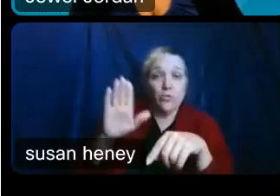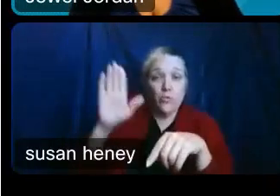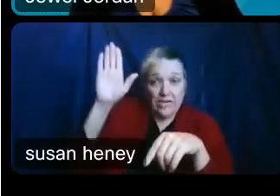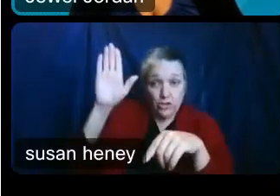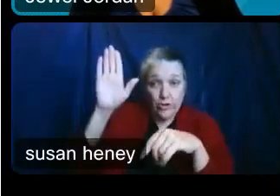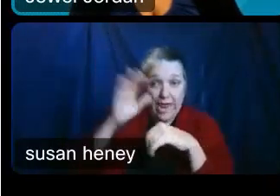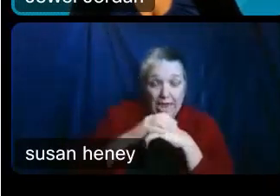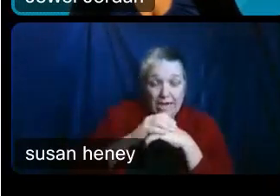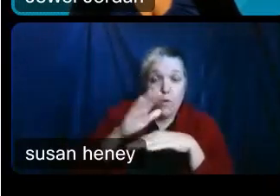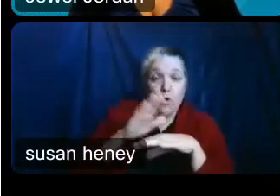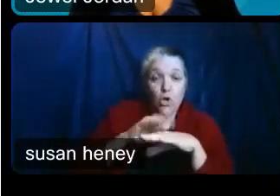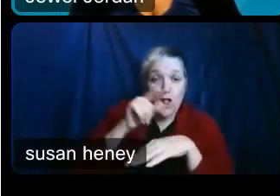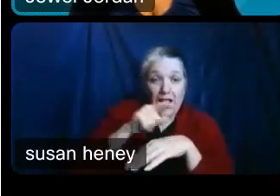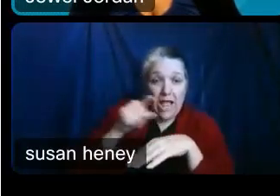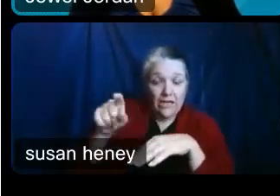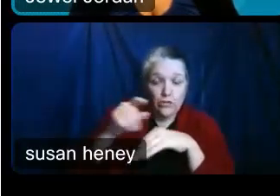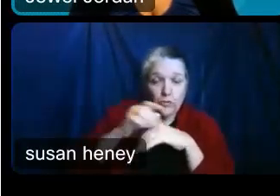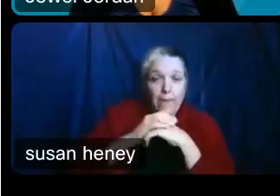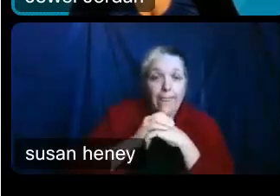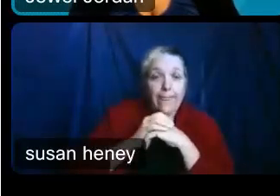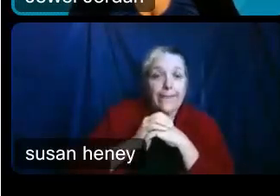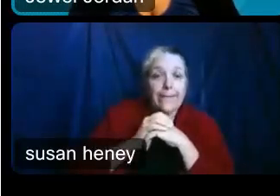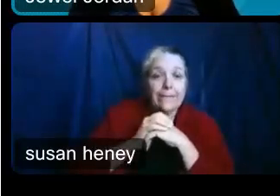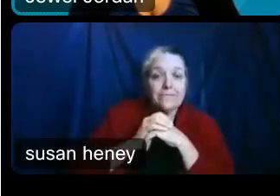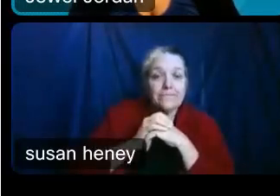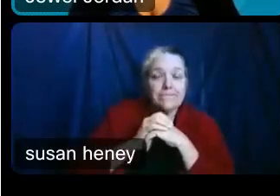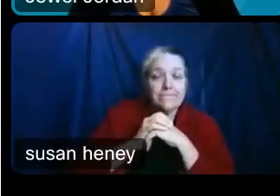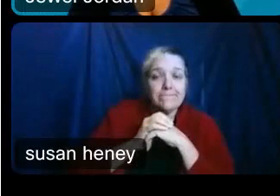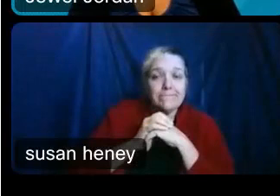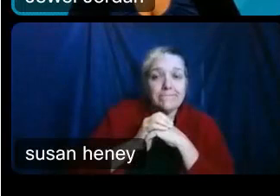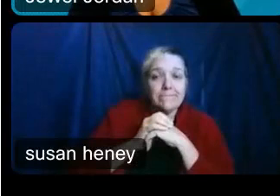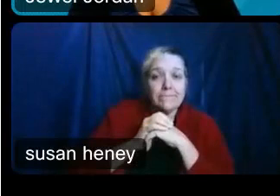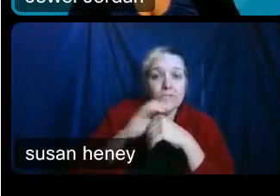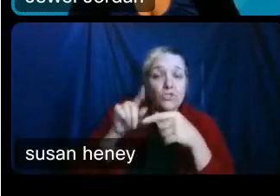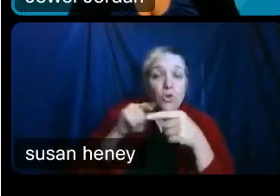call on you in the order in which your hand is raised. When you asked your question, please